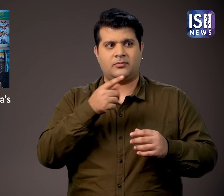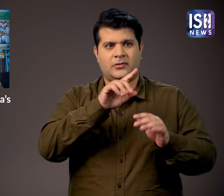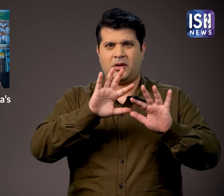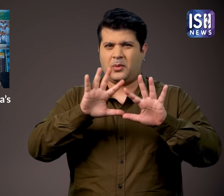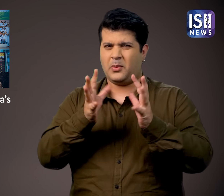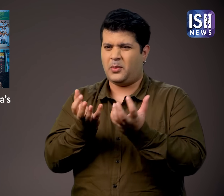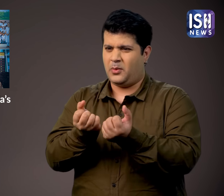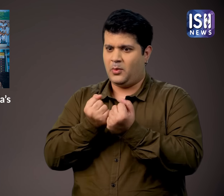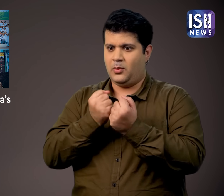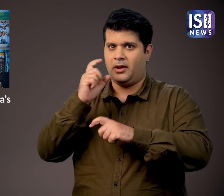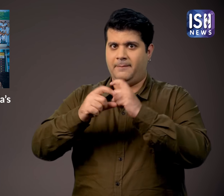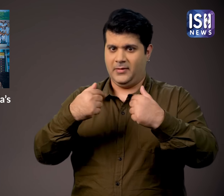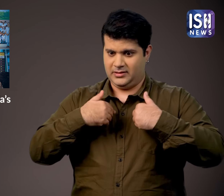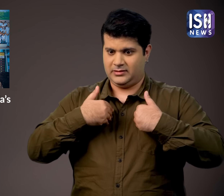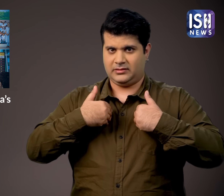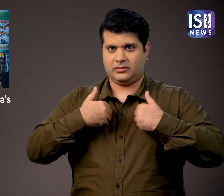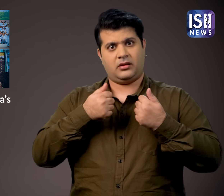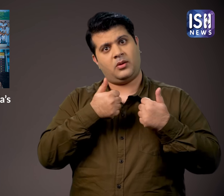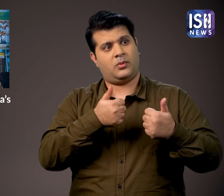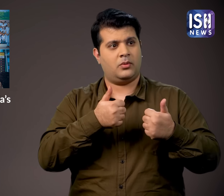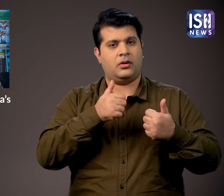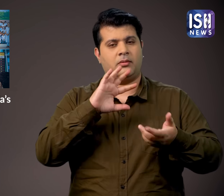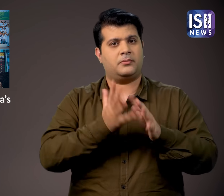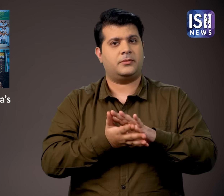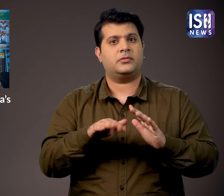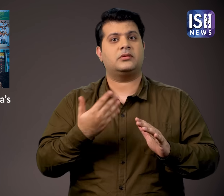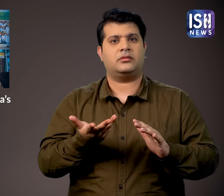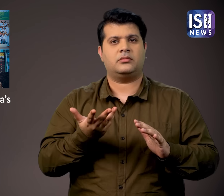If power is concentrated in one company, what happens if it stumbles?